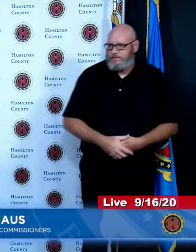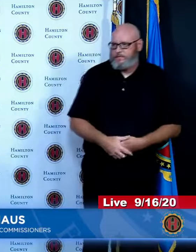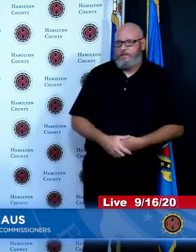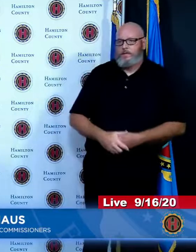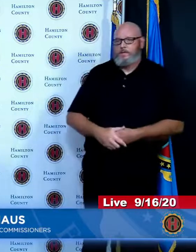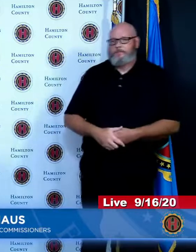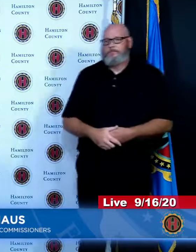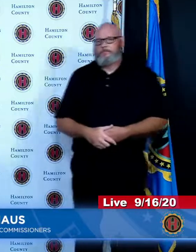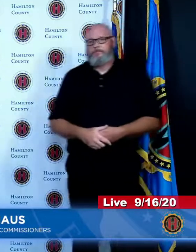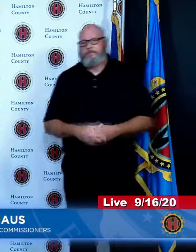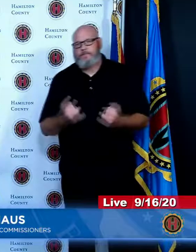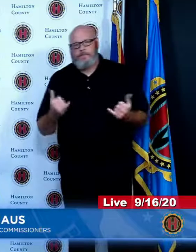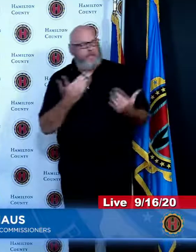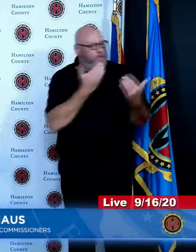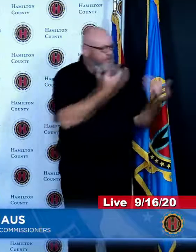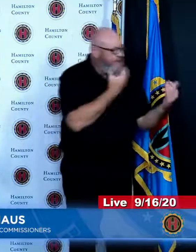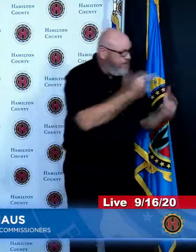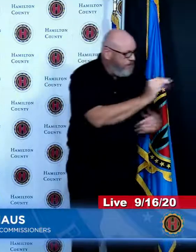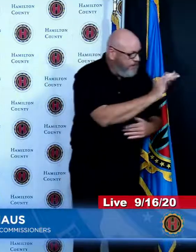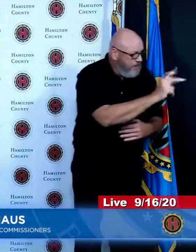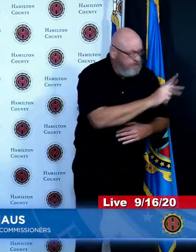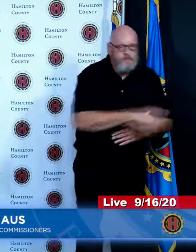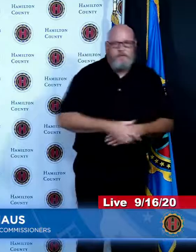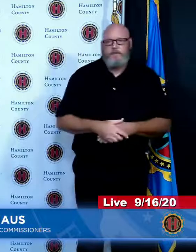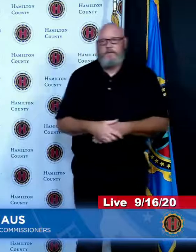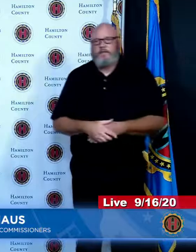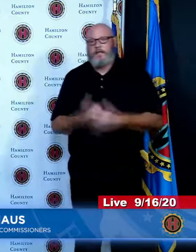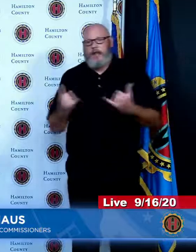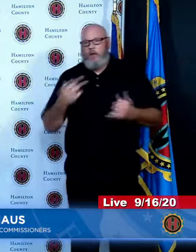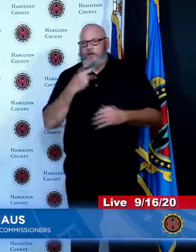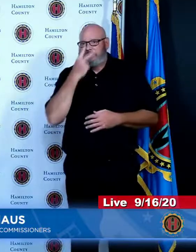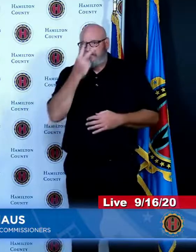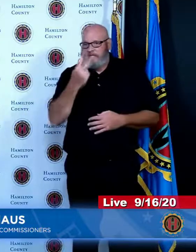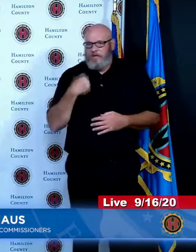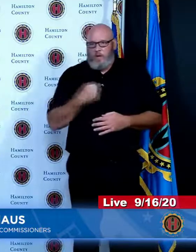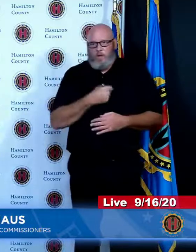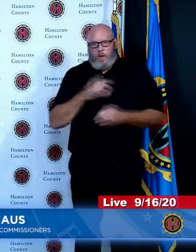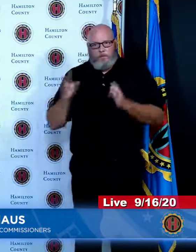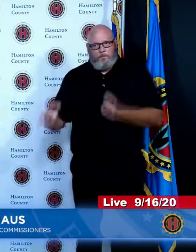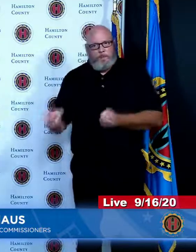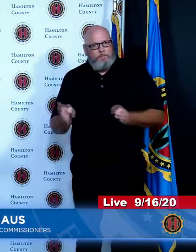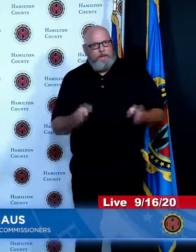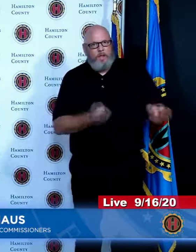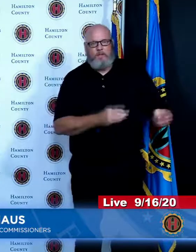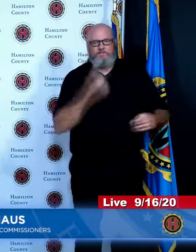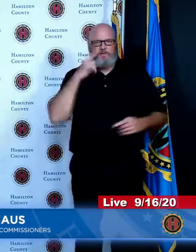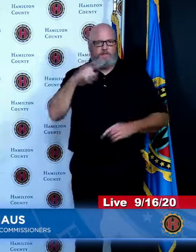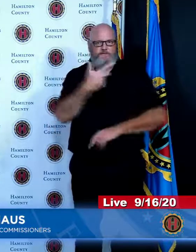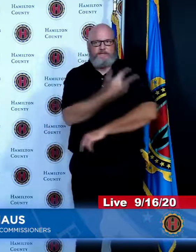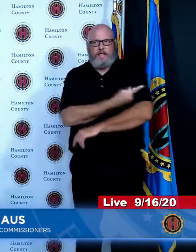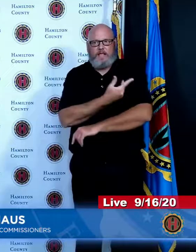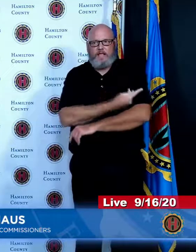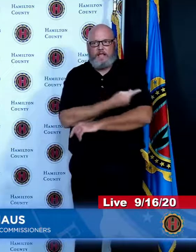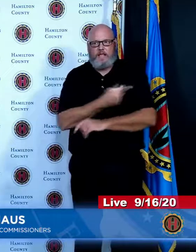for the inevitable which is a vaccine hopefully sooner than later but we really don't know the timing and as Dr